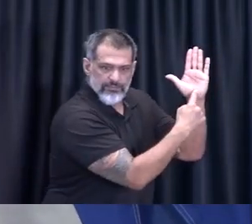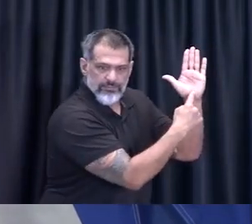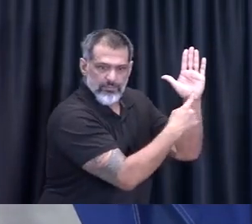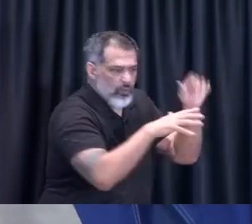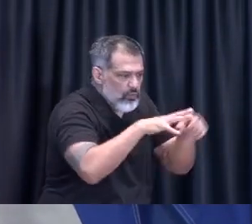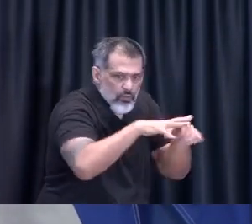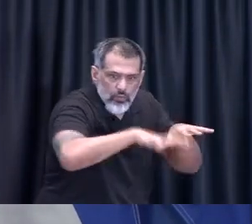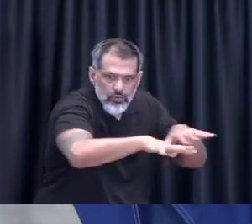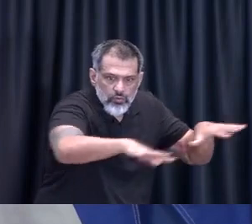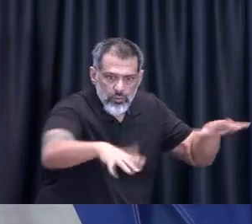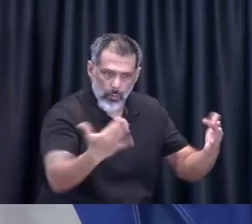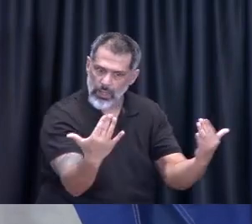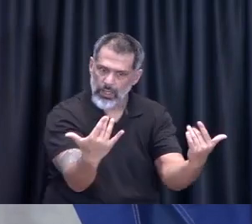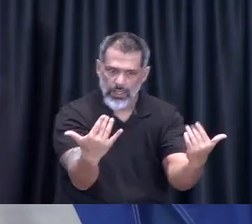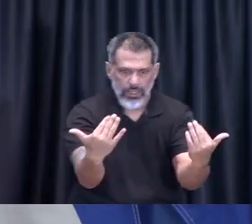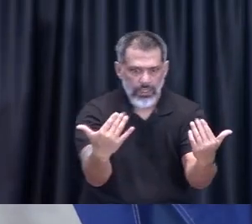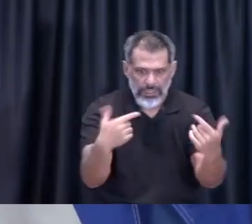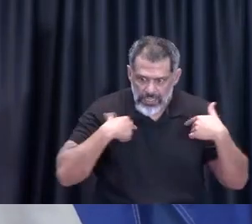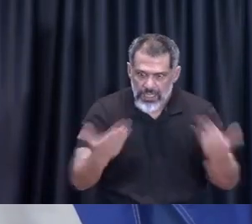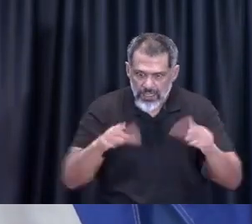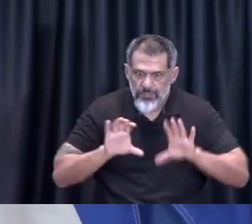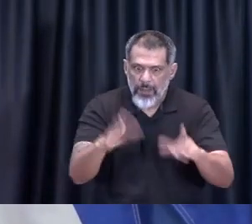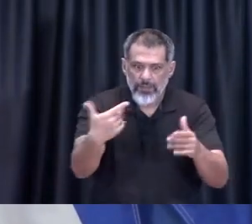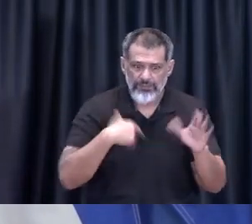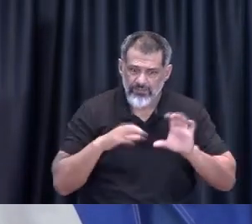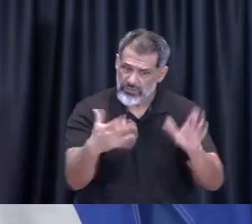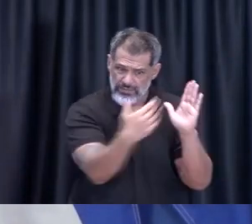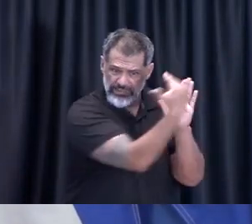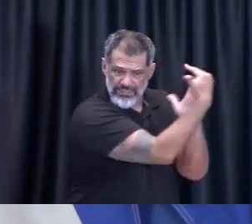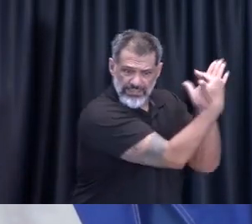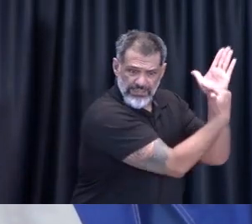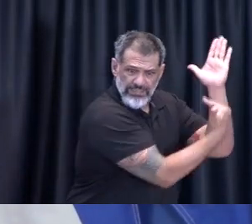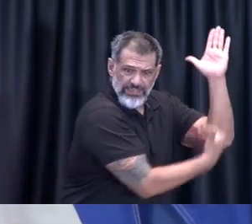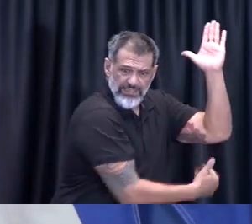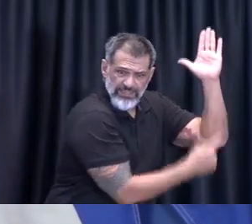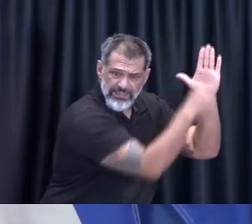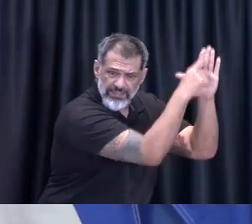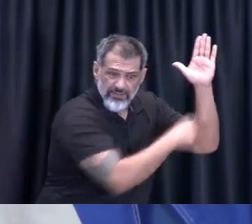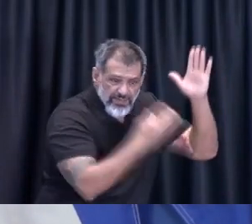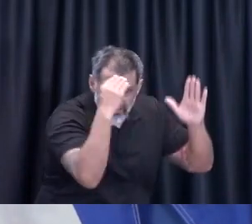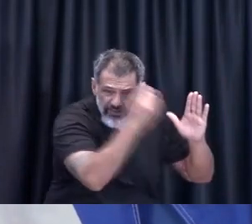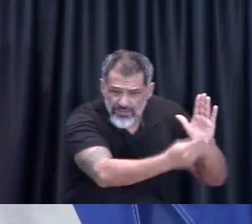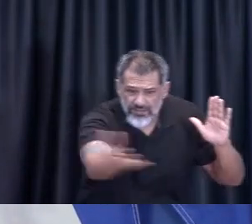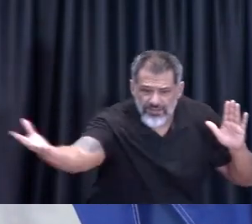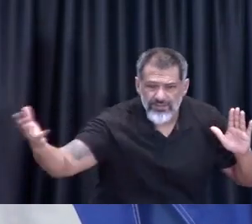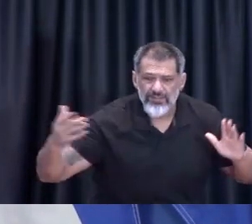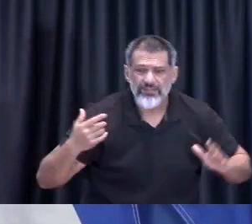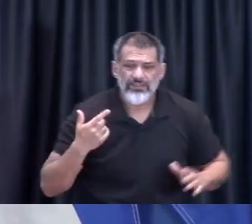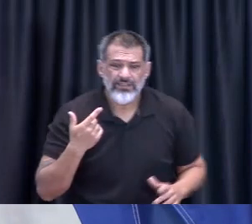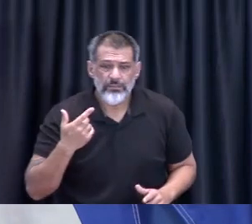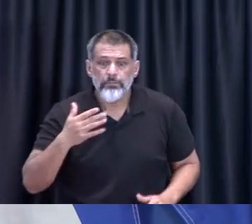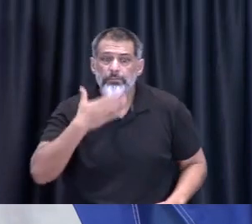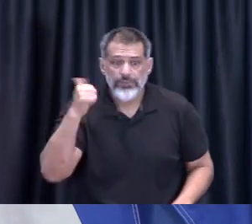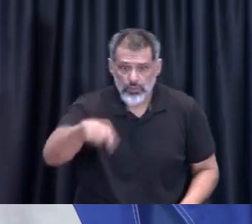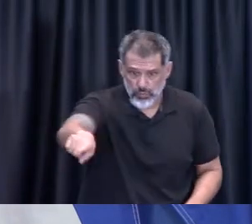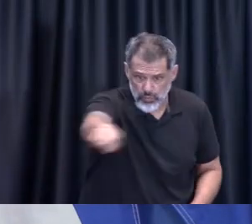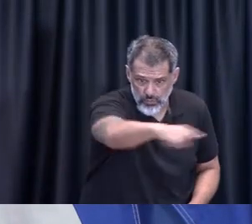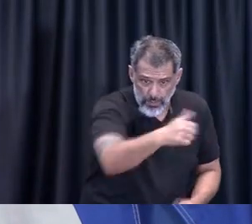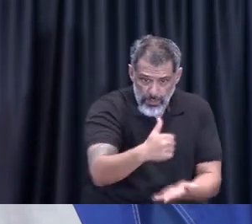removal is taking place. And I would just say to people that one of the things they could do to help us beyond their patients, which I